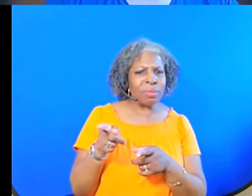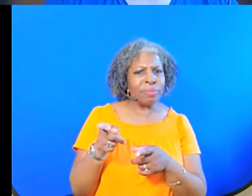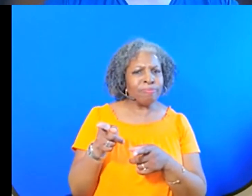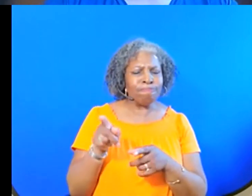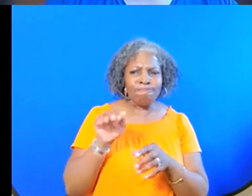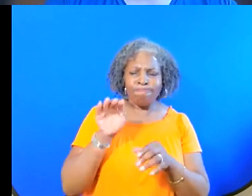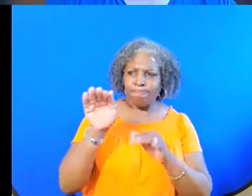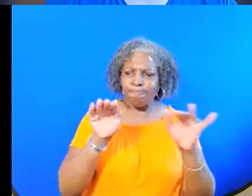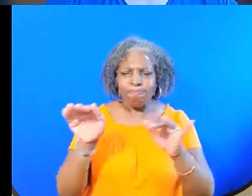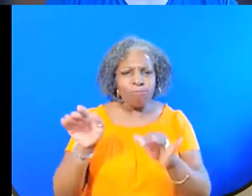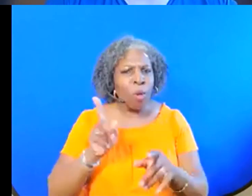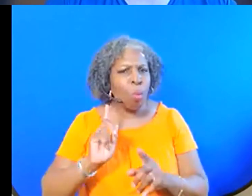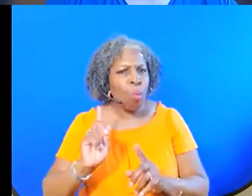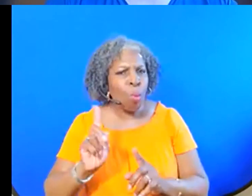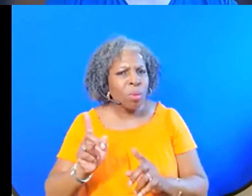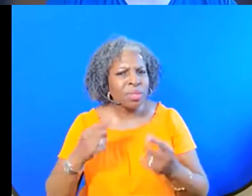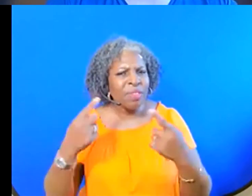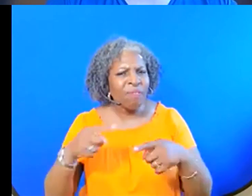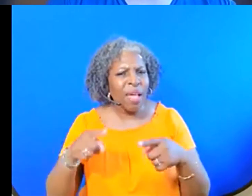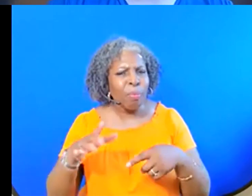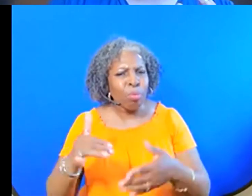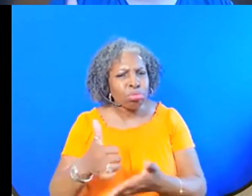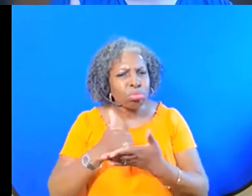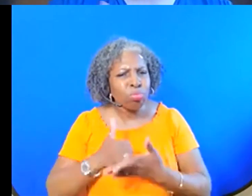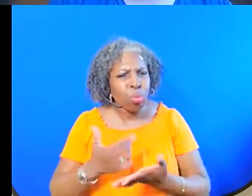And one of the questions that came up, actually, it was talking, and I think this comes back to,